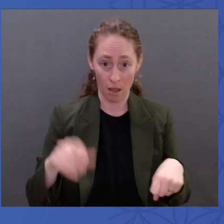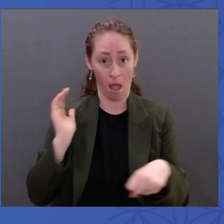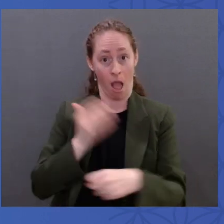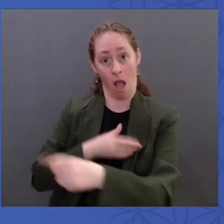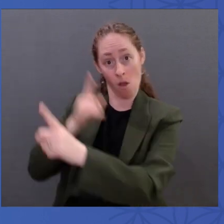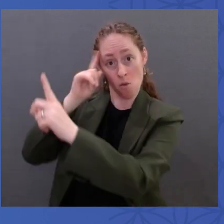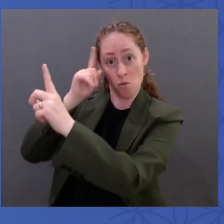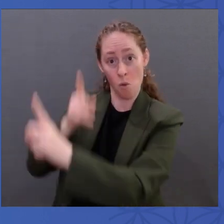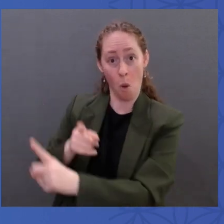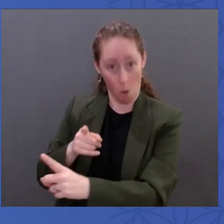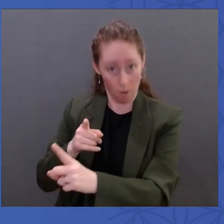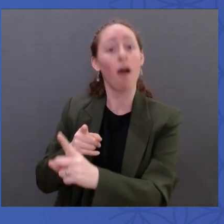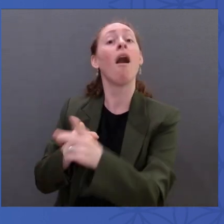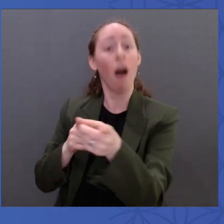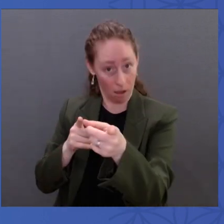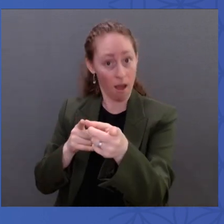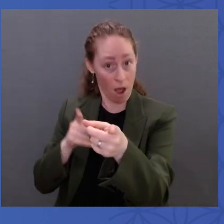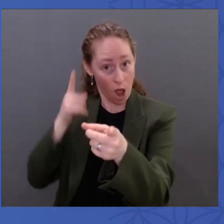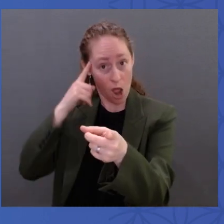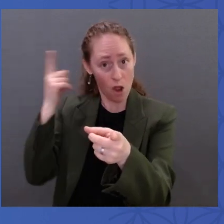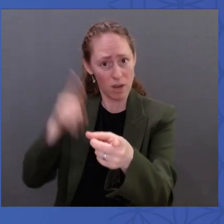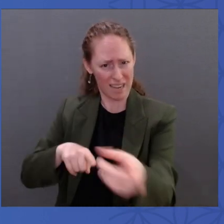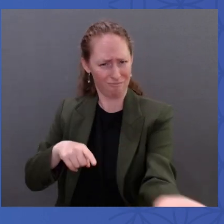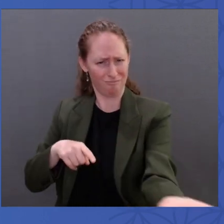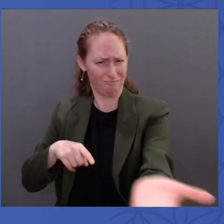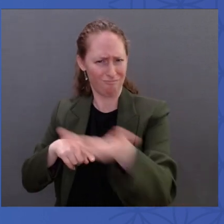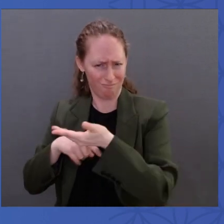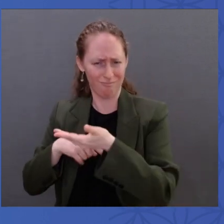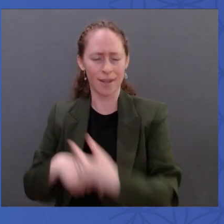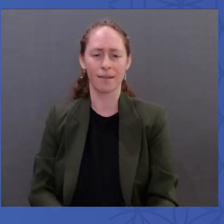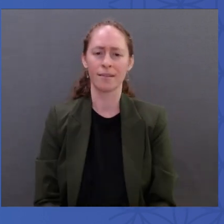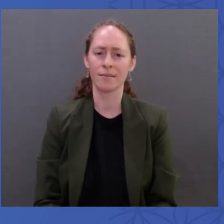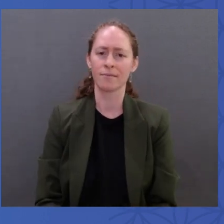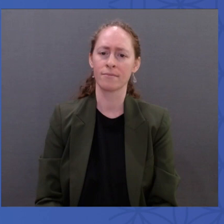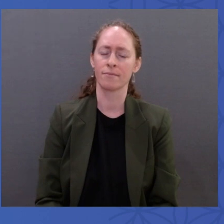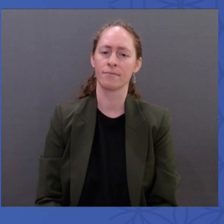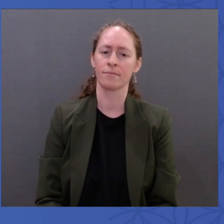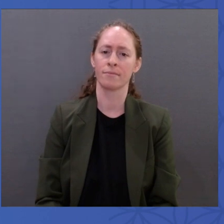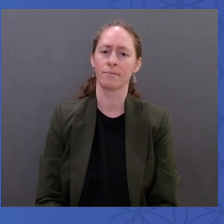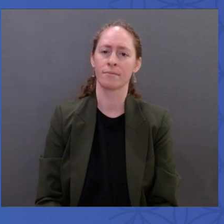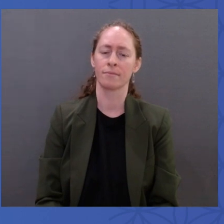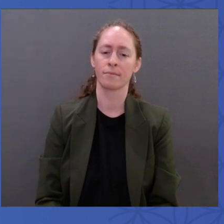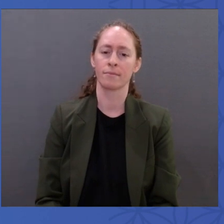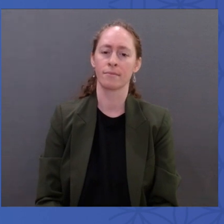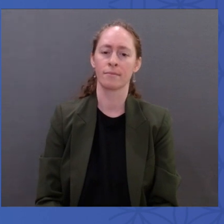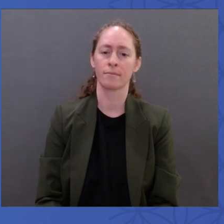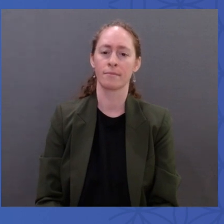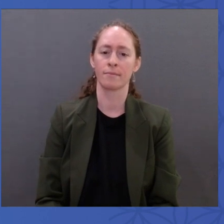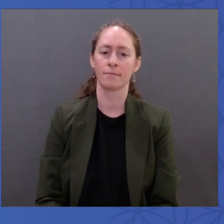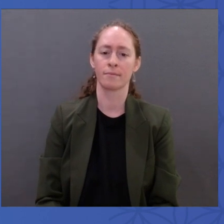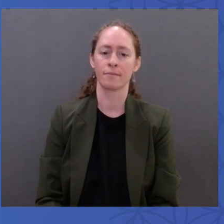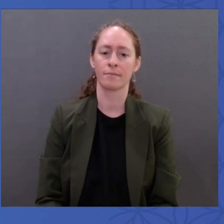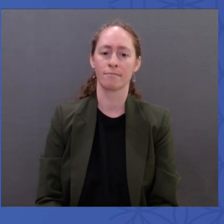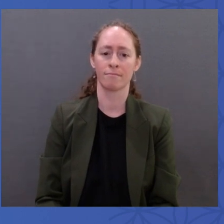the past two weeks. At the U.S.-ASEAN Summit, I saw many of you in Washington, and during my travels to Asia.